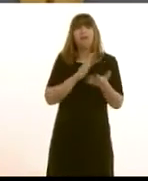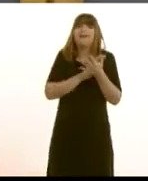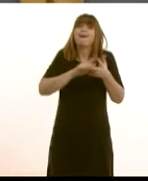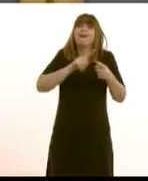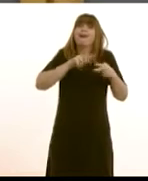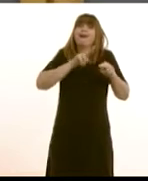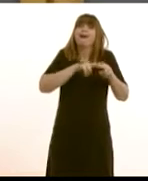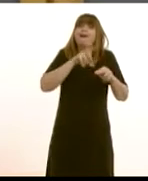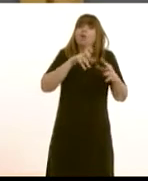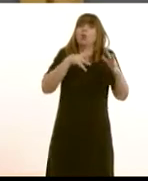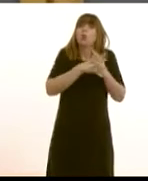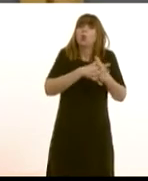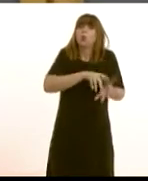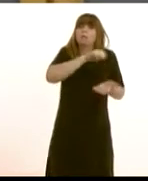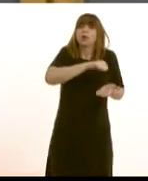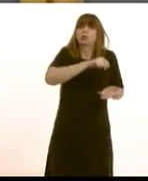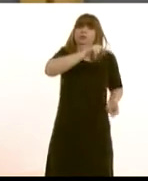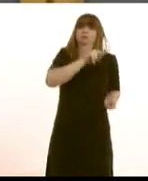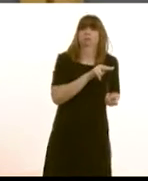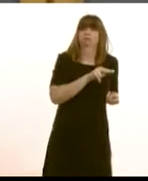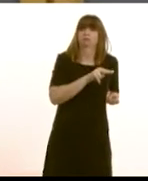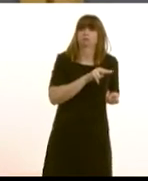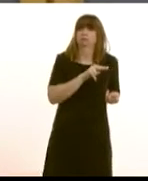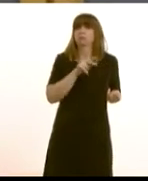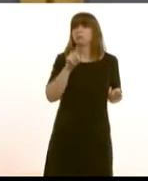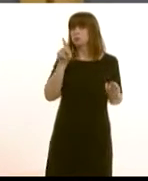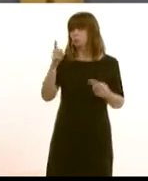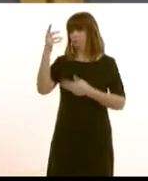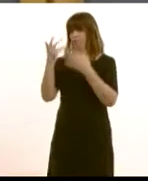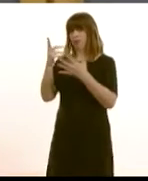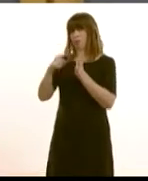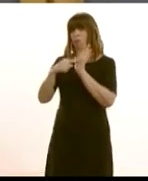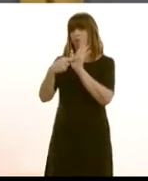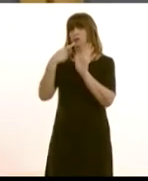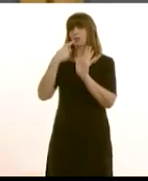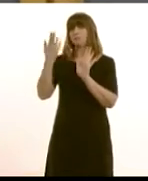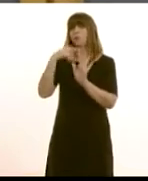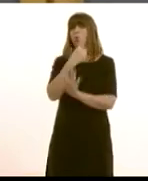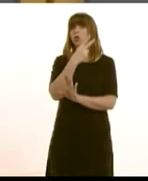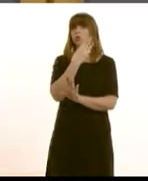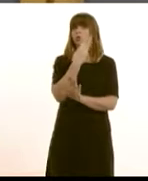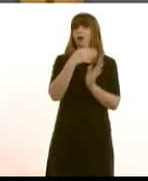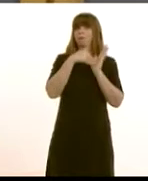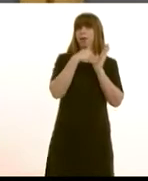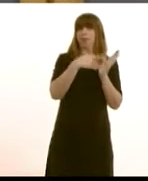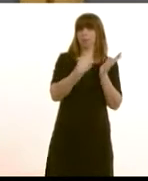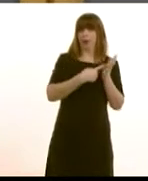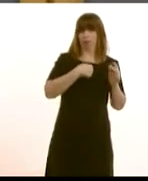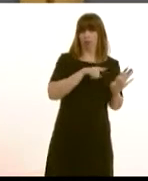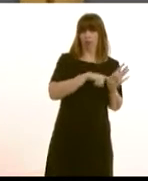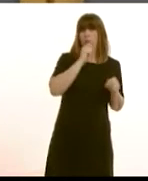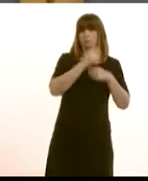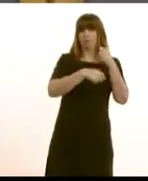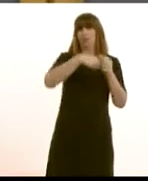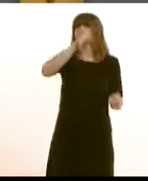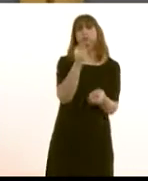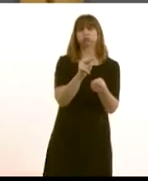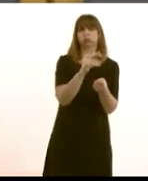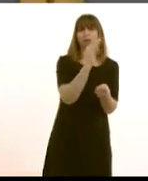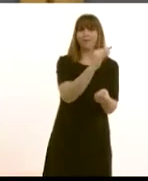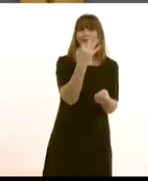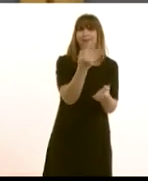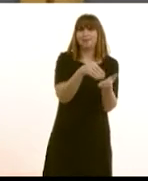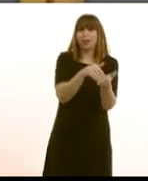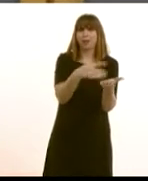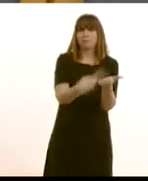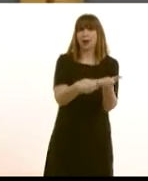according to your own figures, from £129 million this year to £88 million next year.